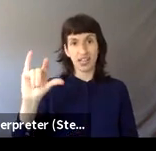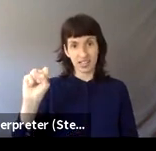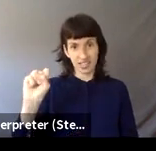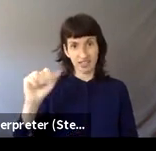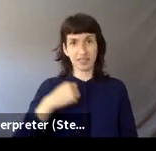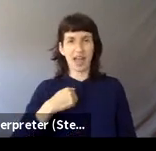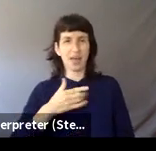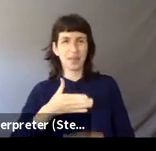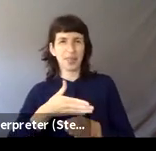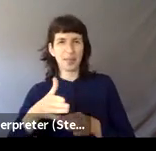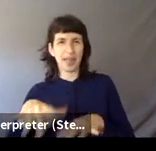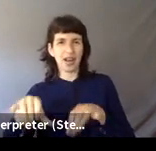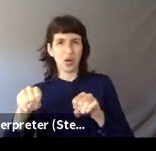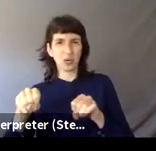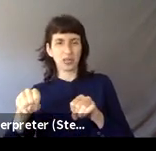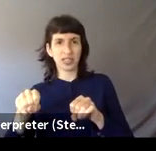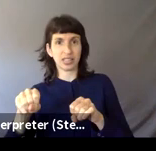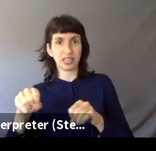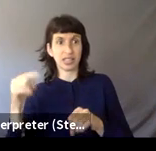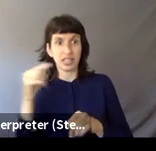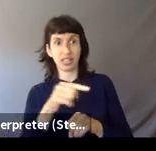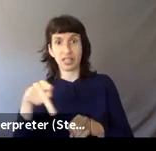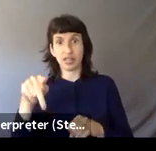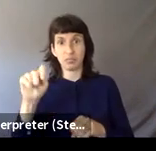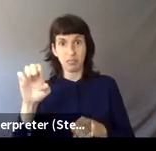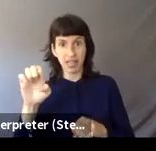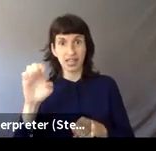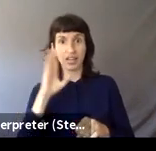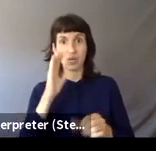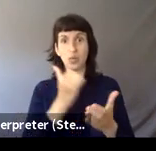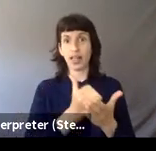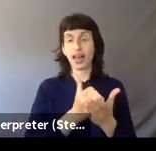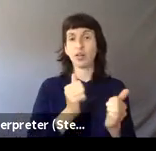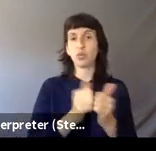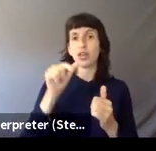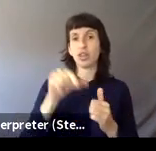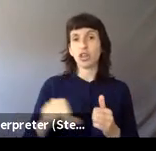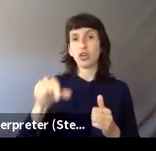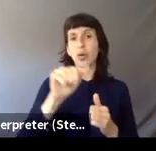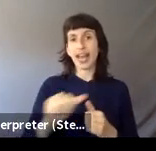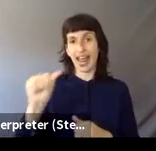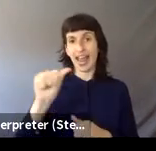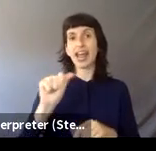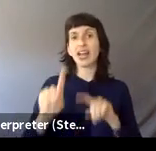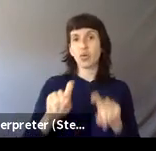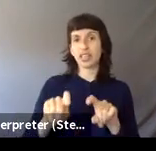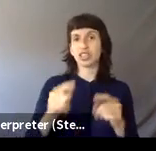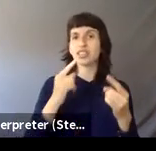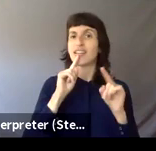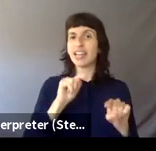Just a few quick reminers, this is day three, so I know we've covered a lot of this. I'm new to the group, you haven't seen my face before, I'm Amy Kolburn. Out of ESD 189.